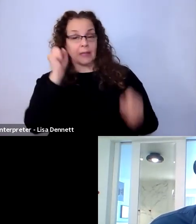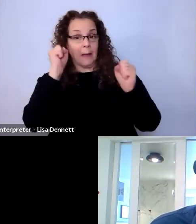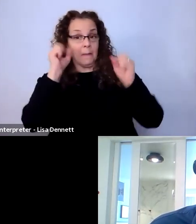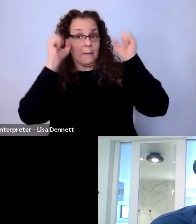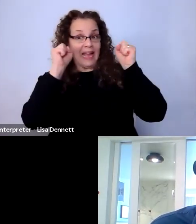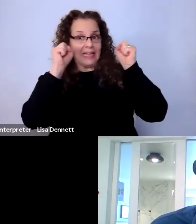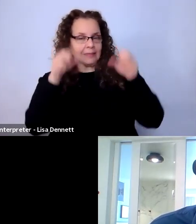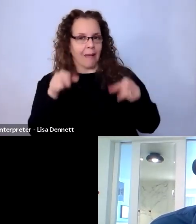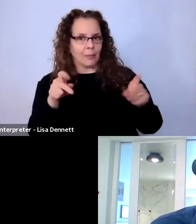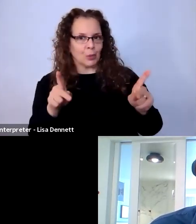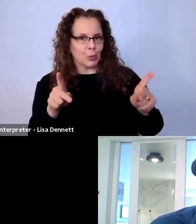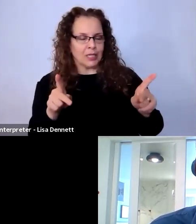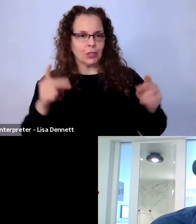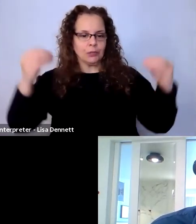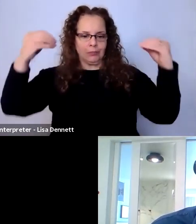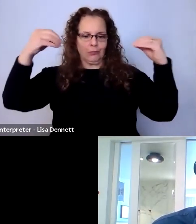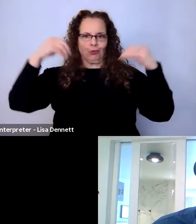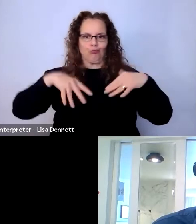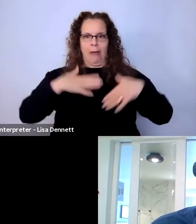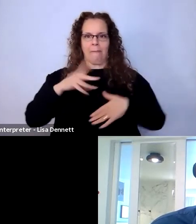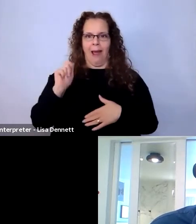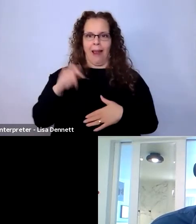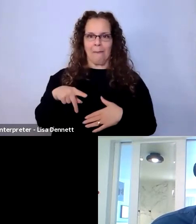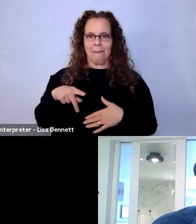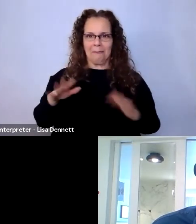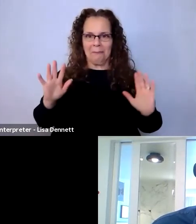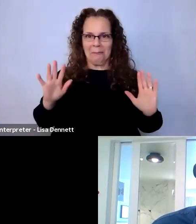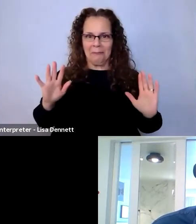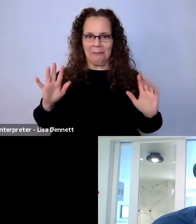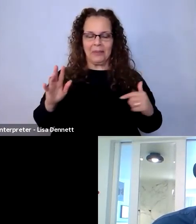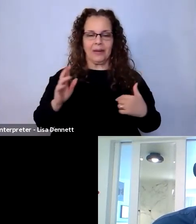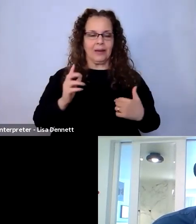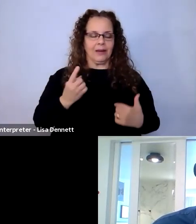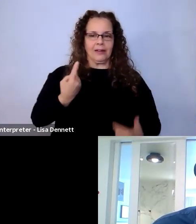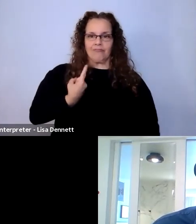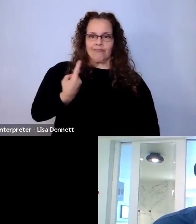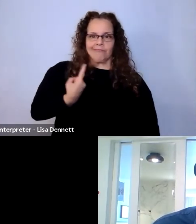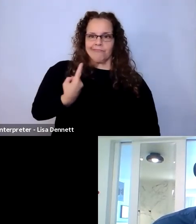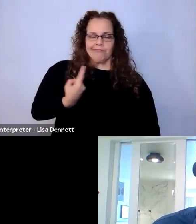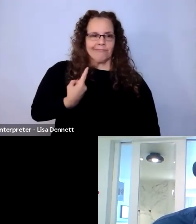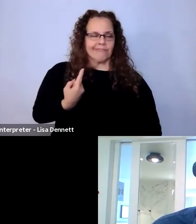was just dropped in my lap I had been on my own initiatives back in Toronto.